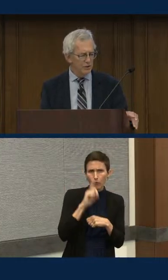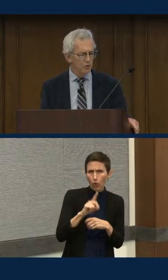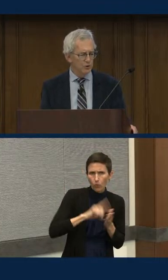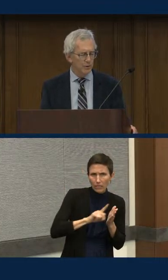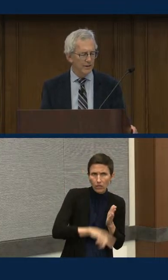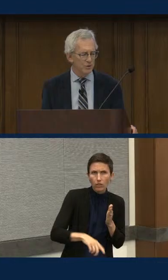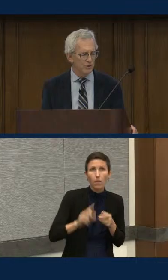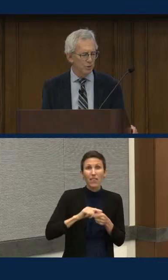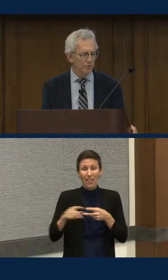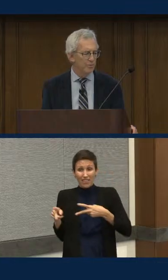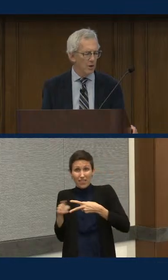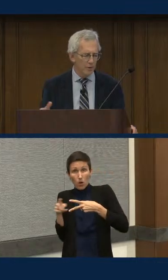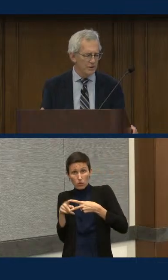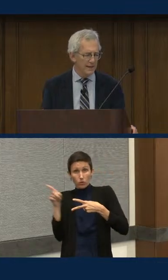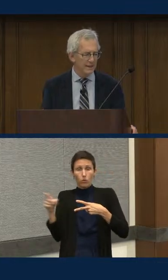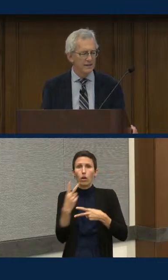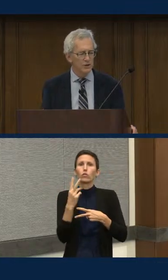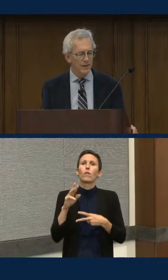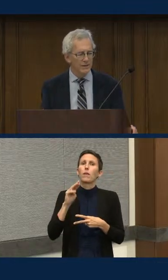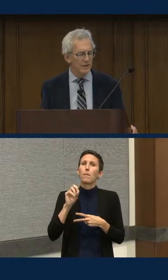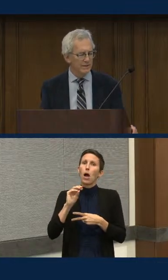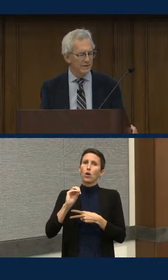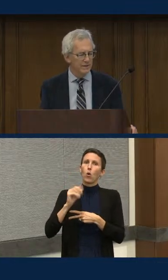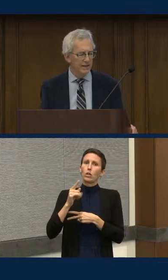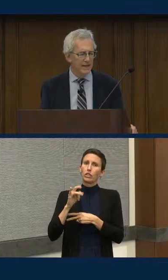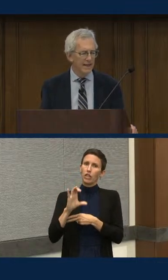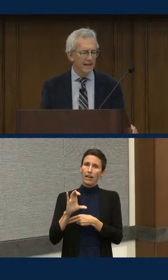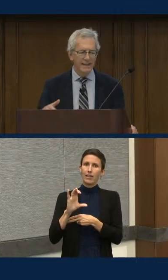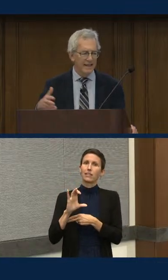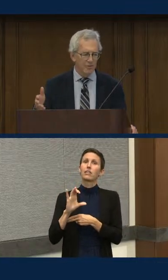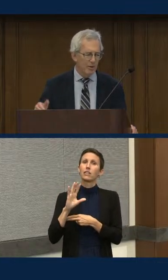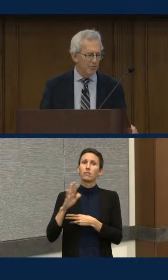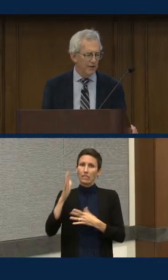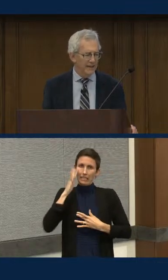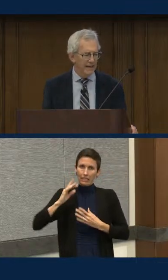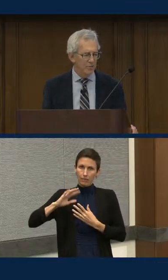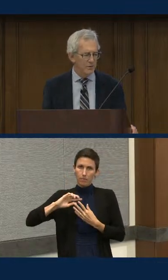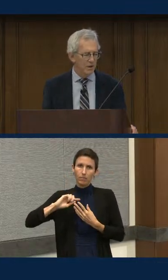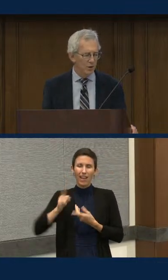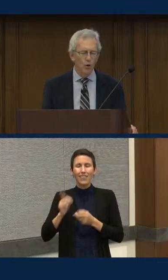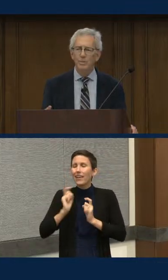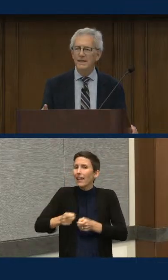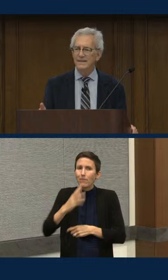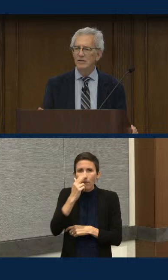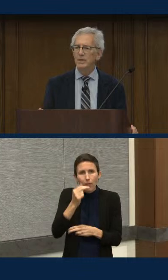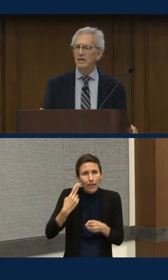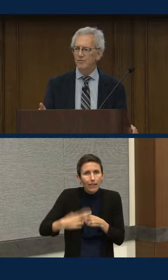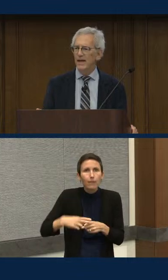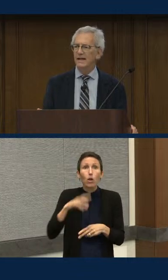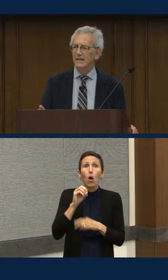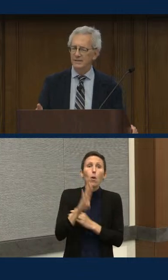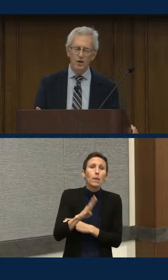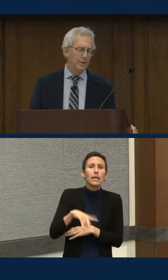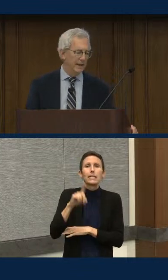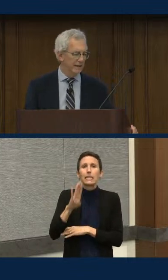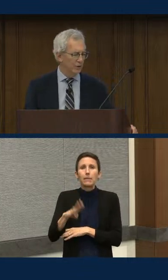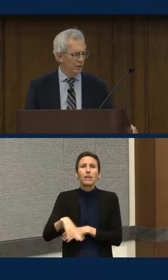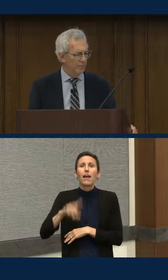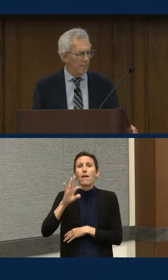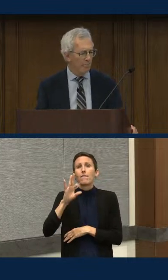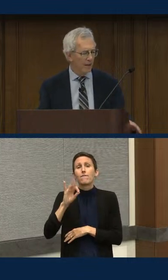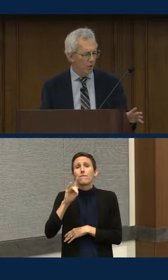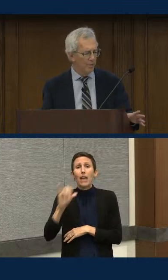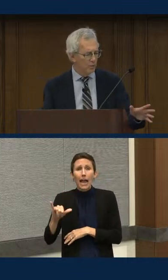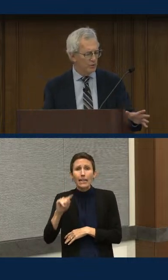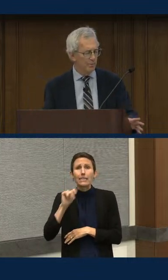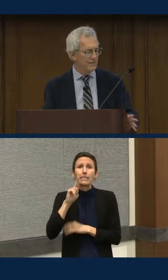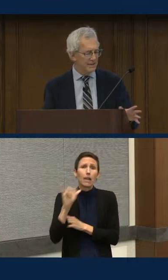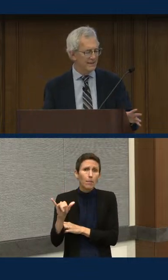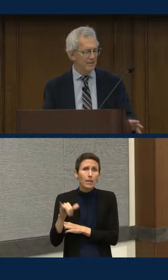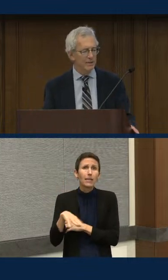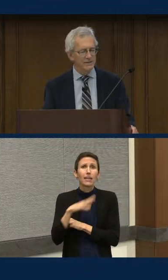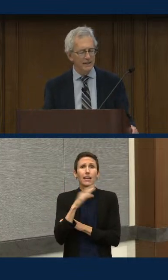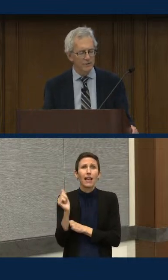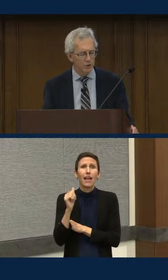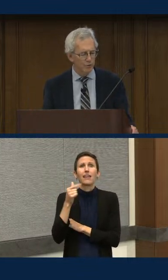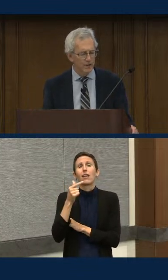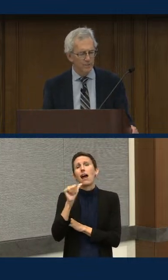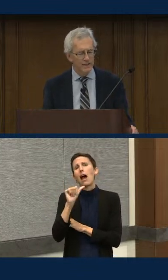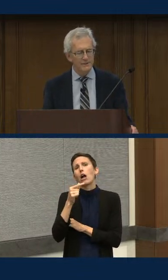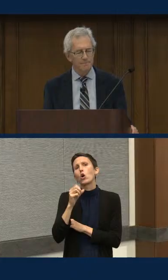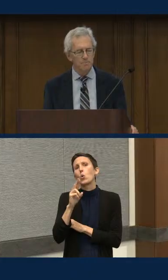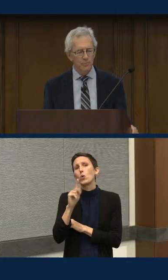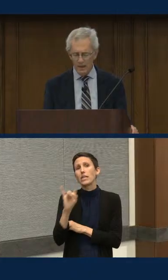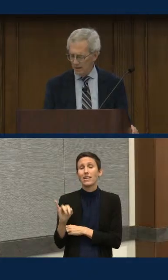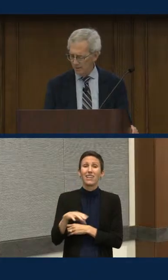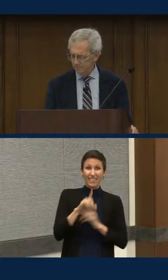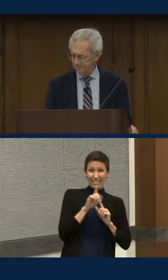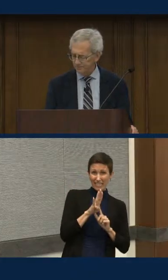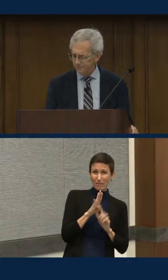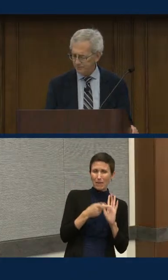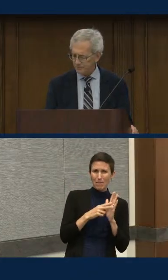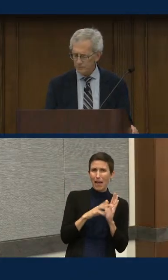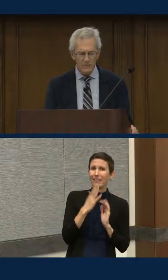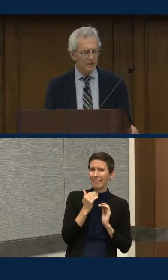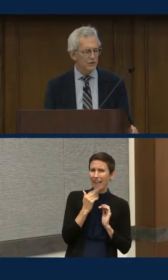research and these are the mono